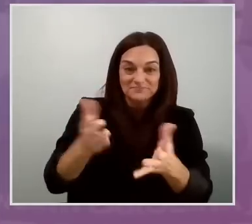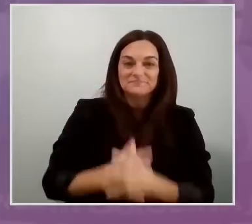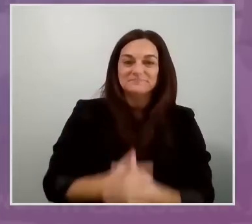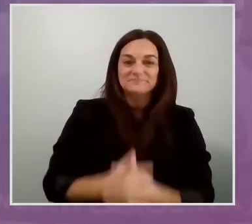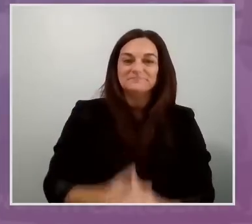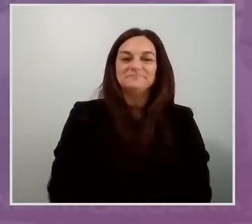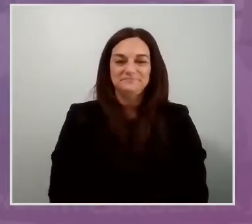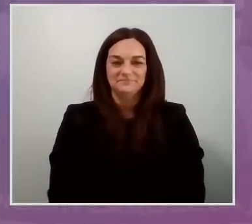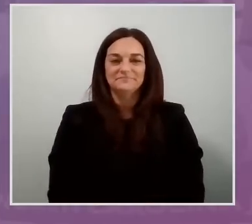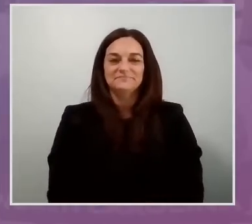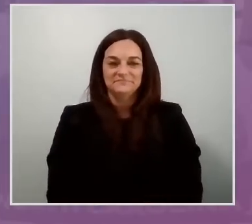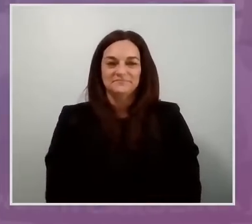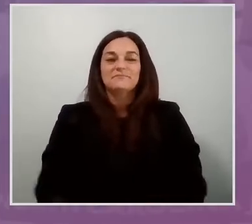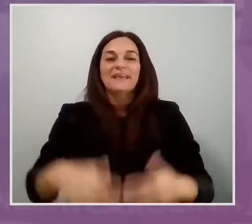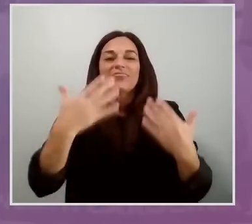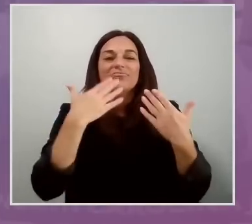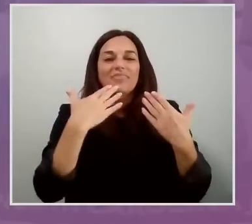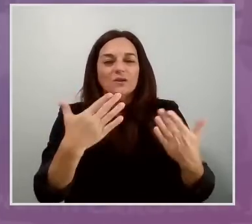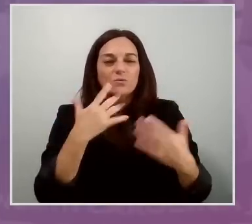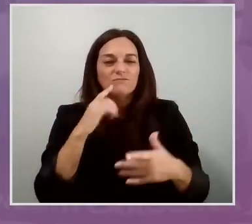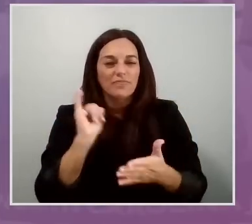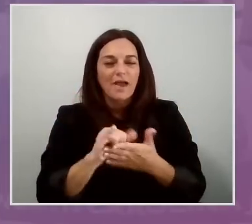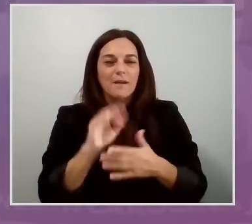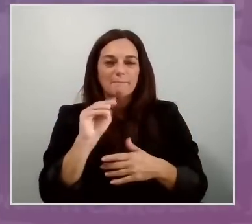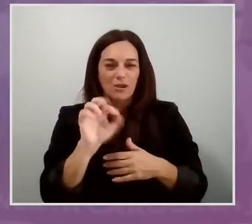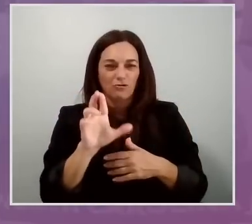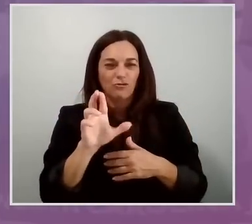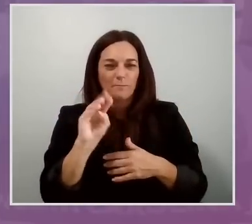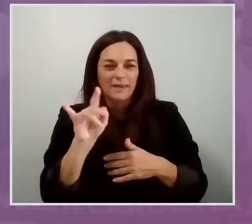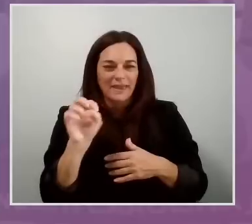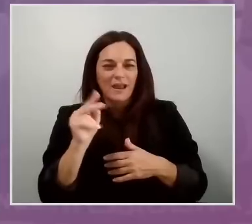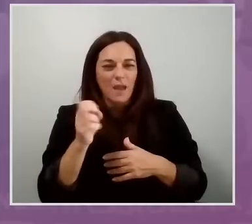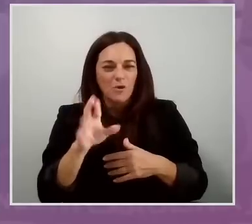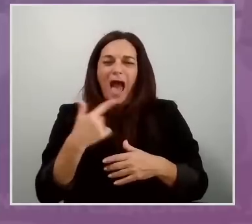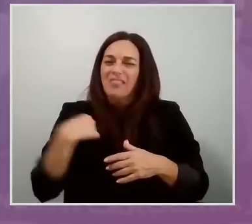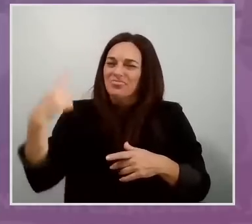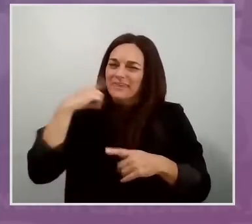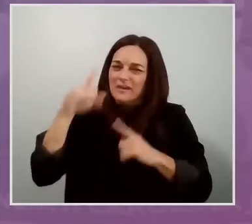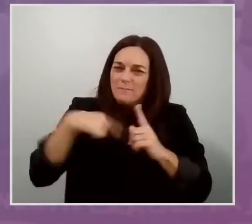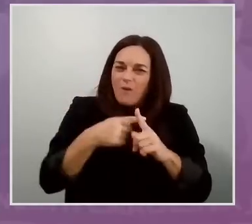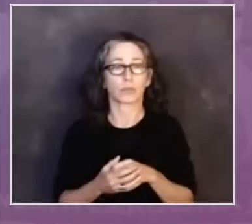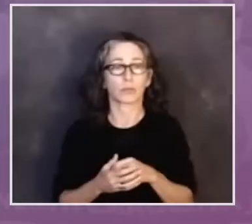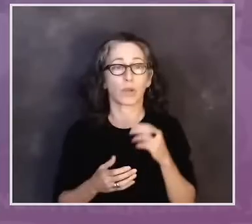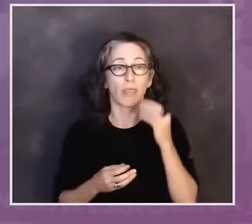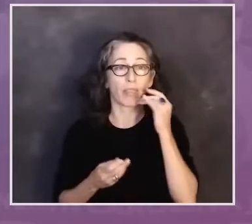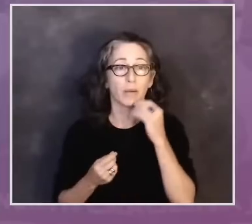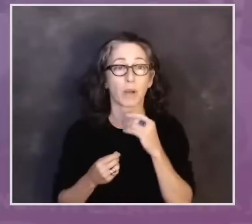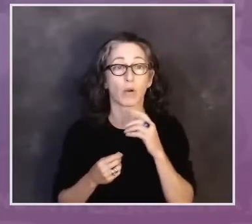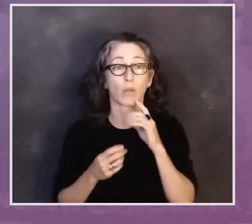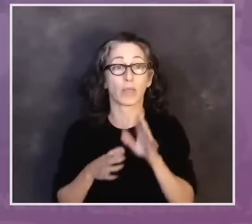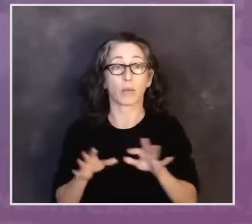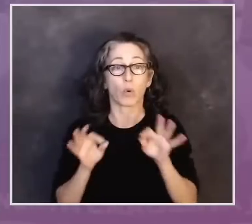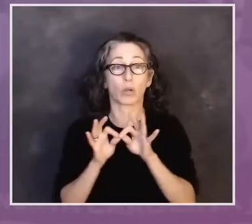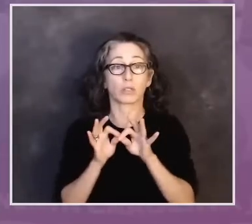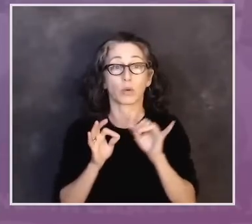LET'S GET IT DONE. BACK TO YOU, REVEREND. THANK YOU FOR THAT, MAYOR MANHEIMER.